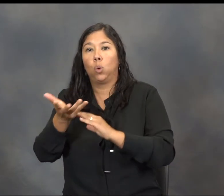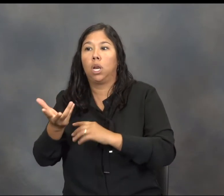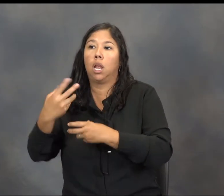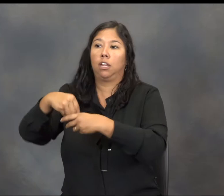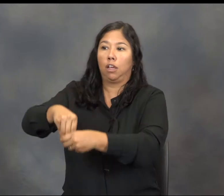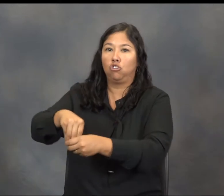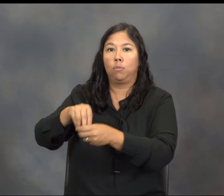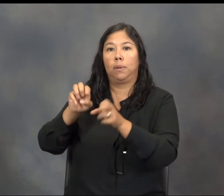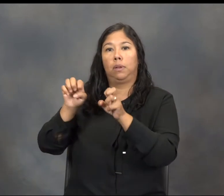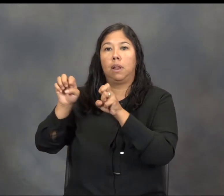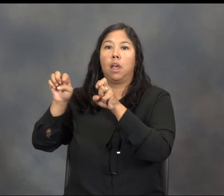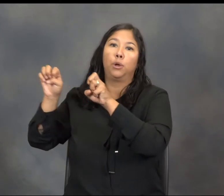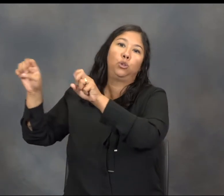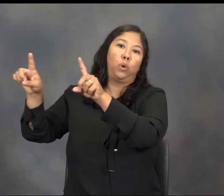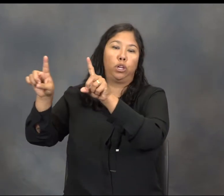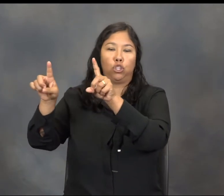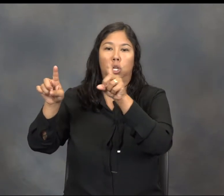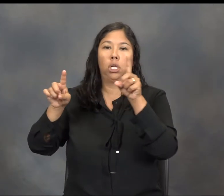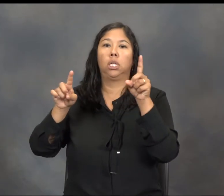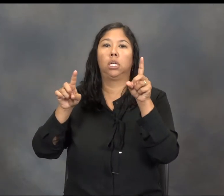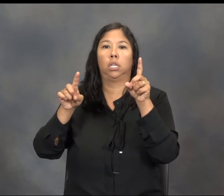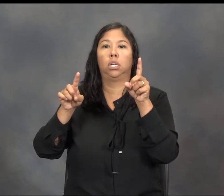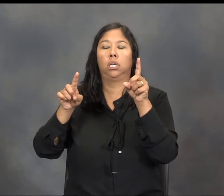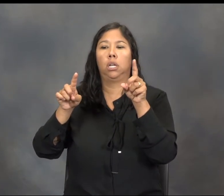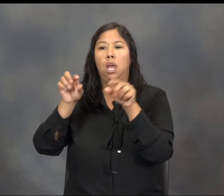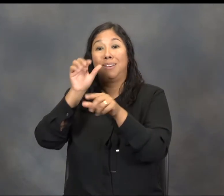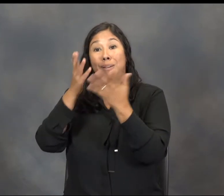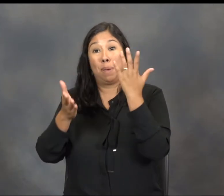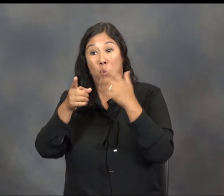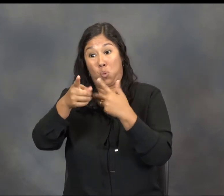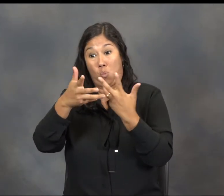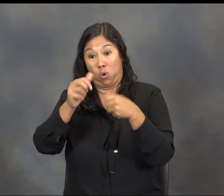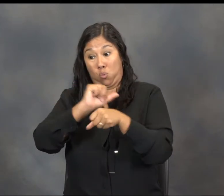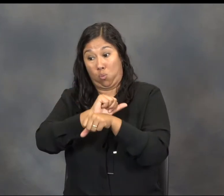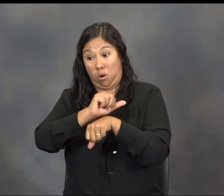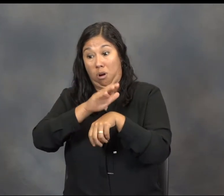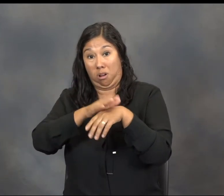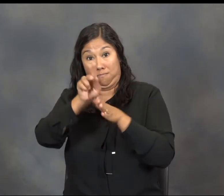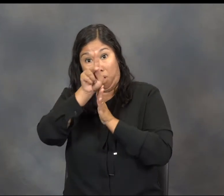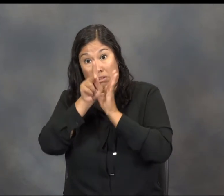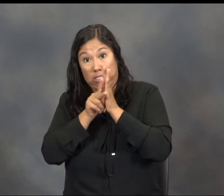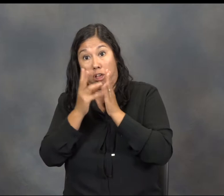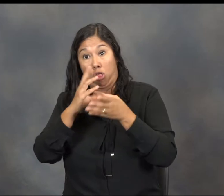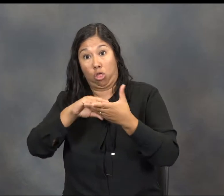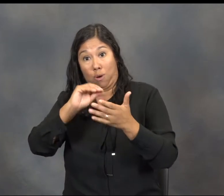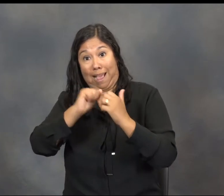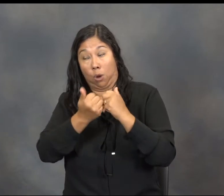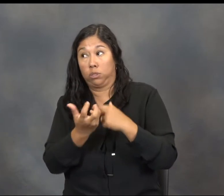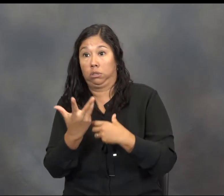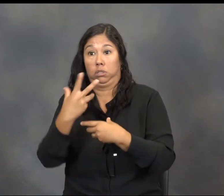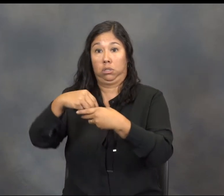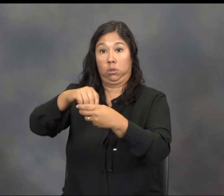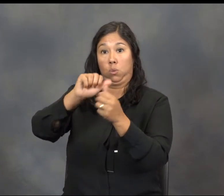with working on policy and learning how to get engaged in the political process.